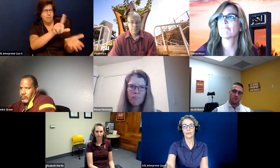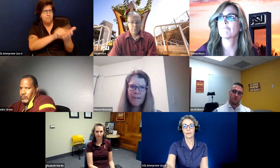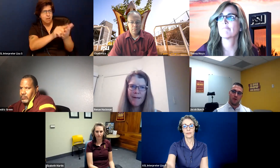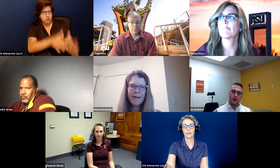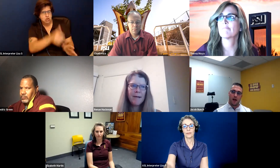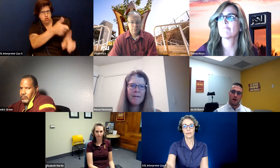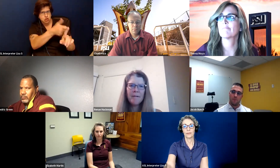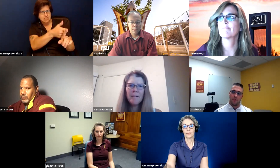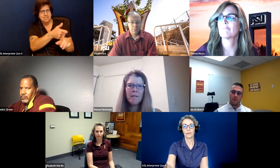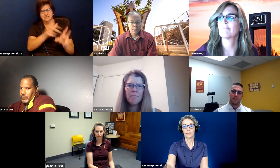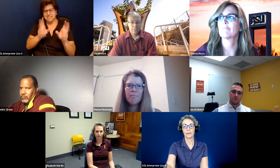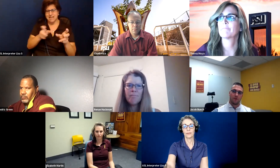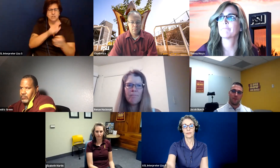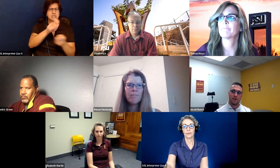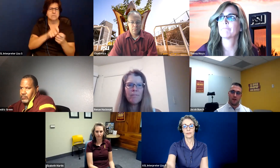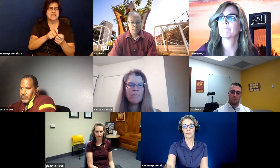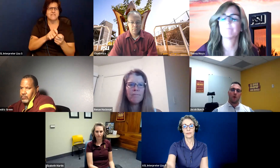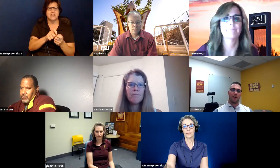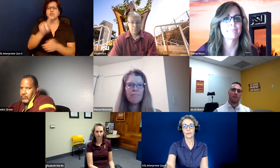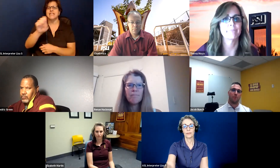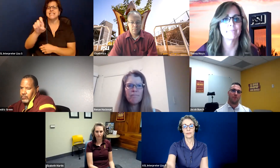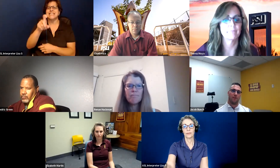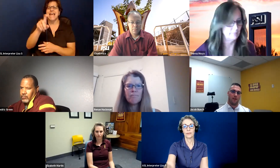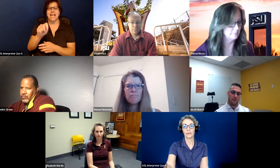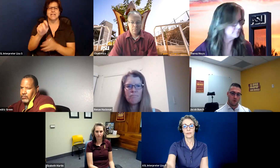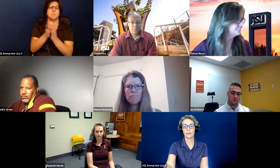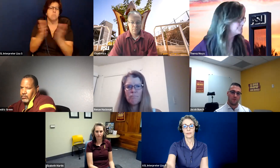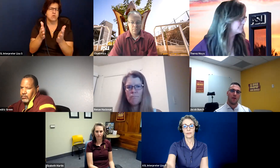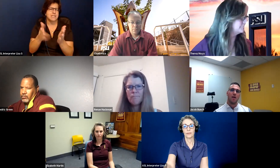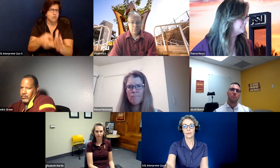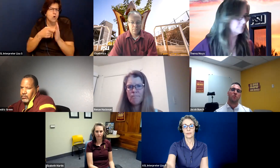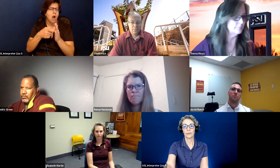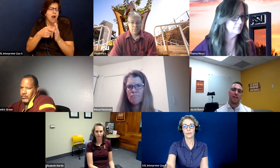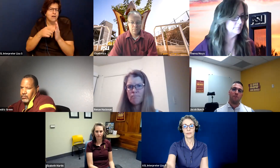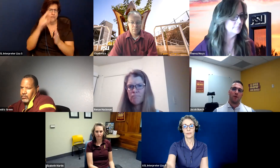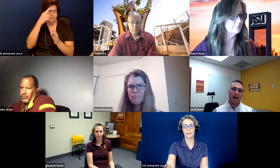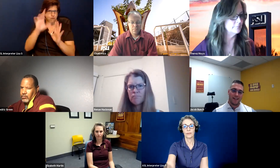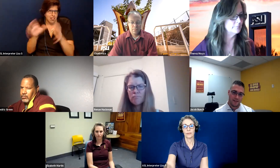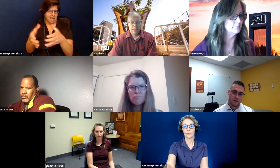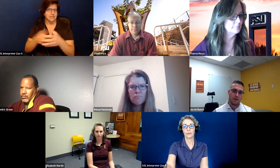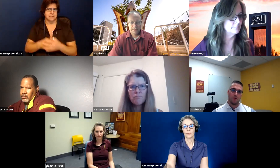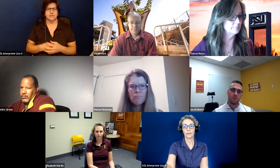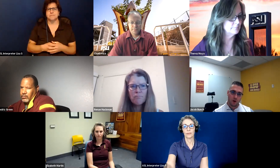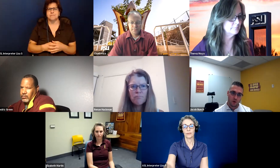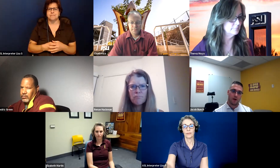to the textbooks that required textbooks and courses. So to give you an idea of the scope